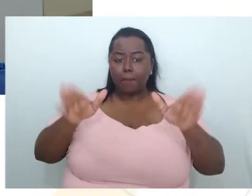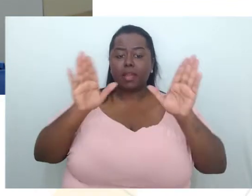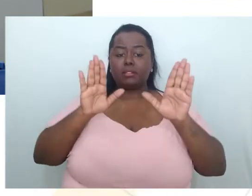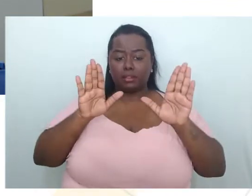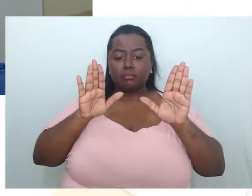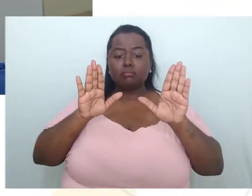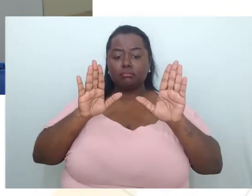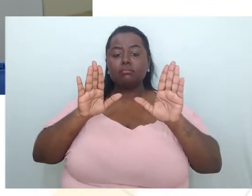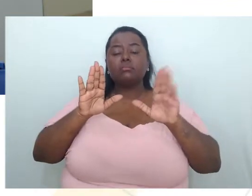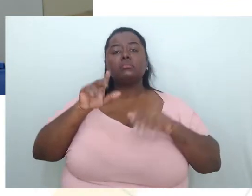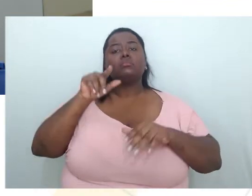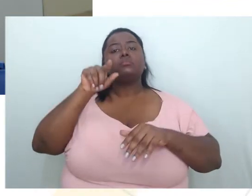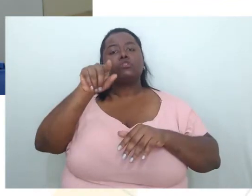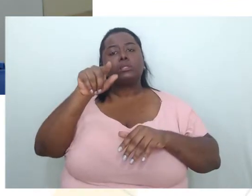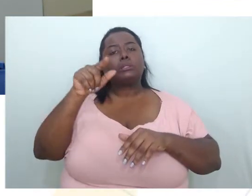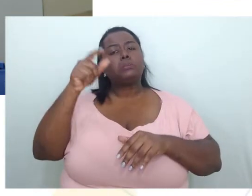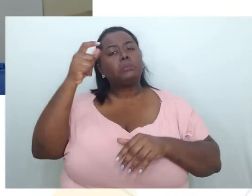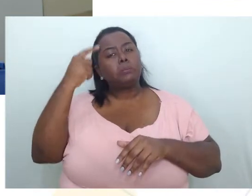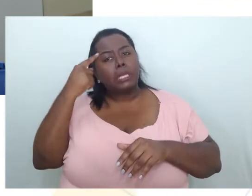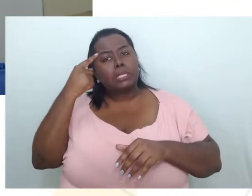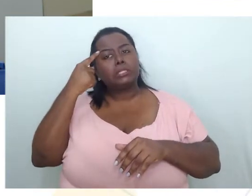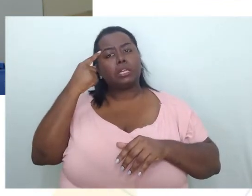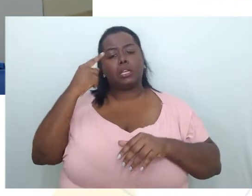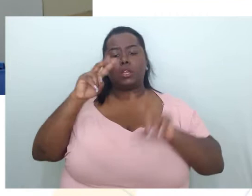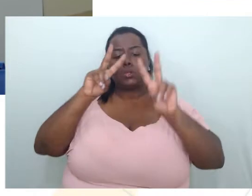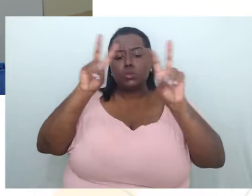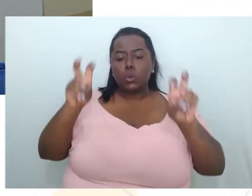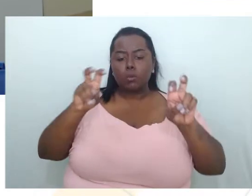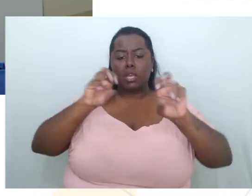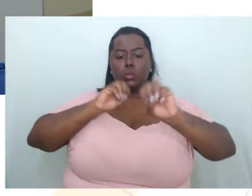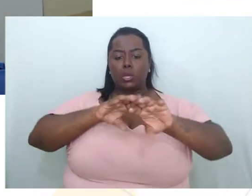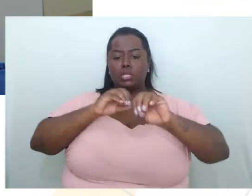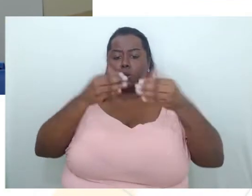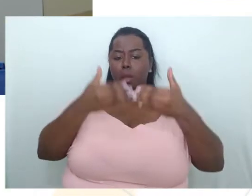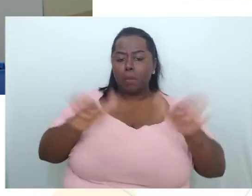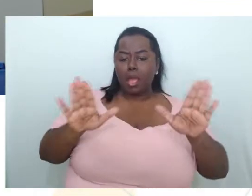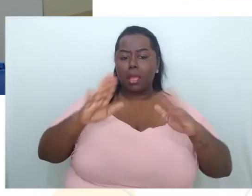if you are thinking about or entering into open educational practices